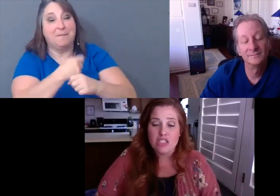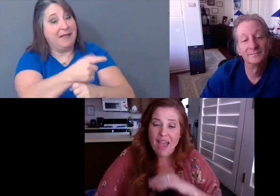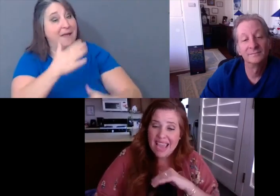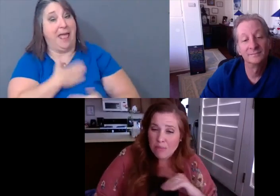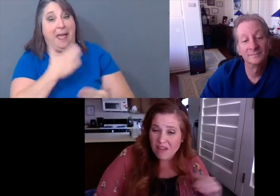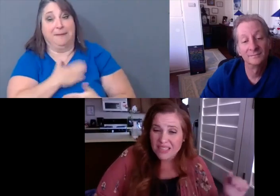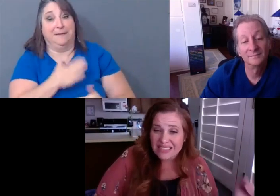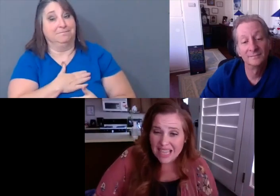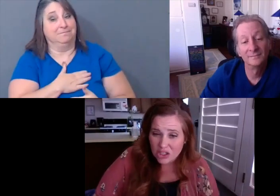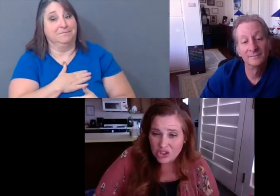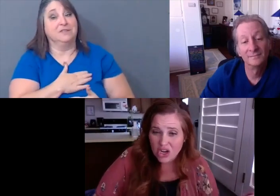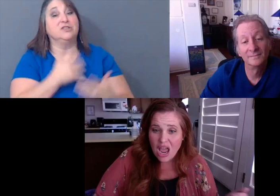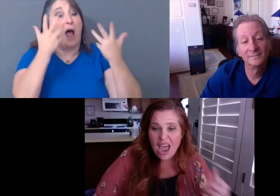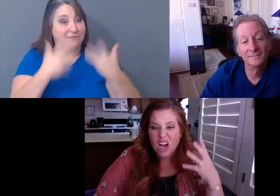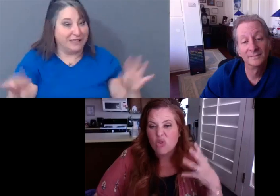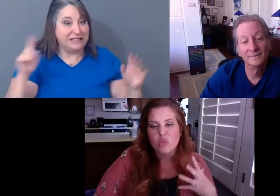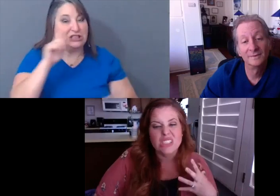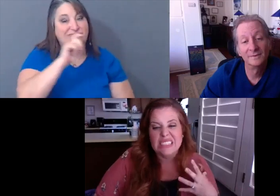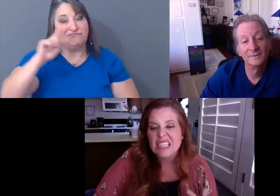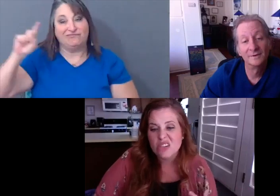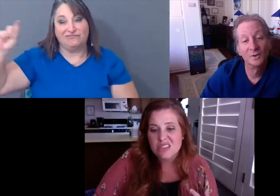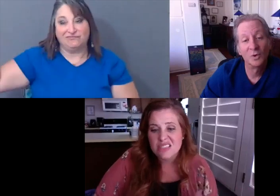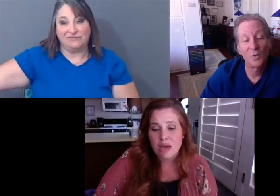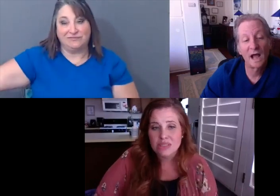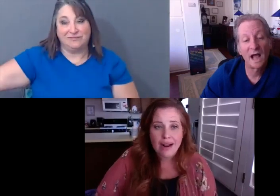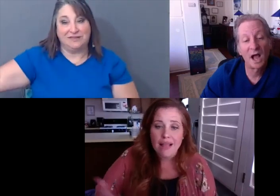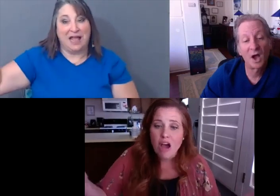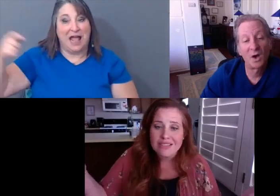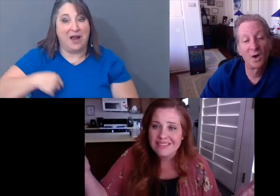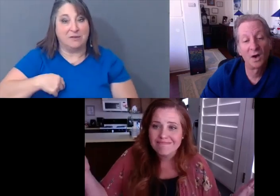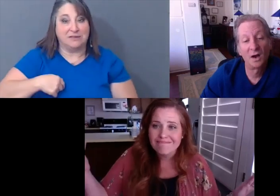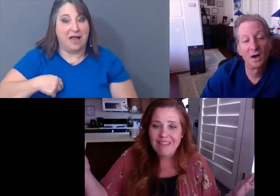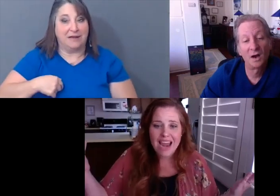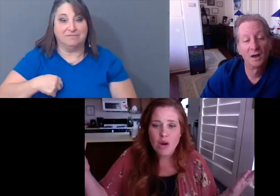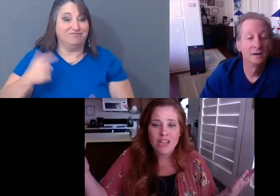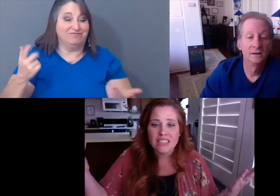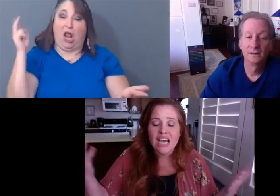And so I came off that stage and I was in tears, 'cause I was like I lost, I know I lost.